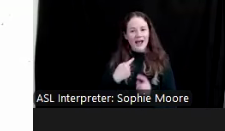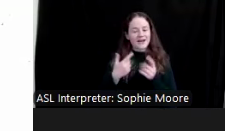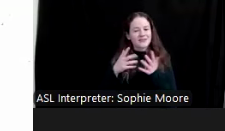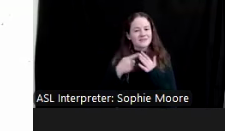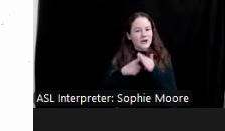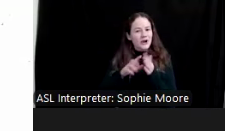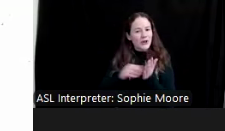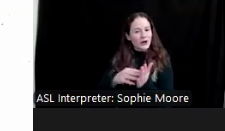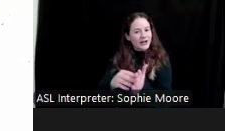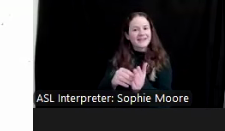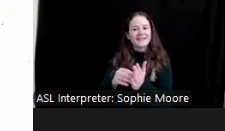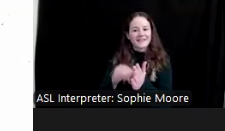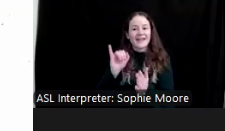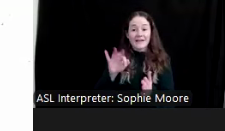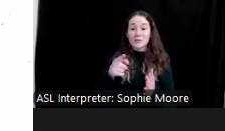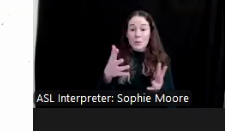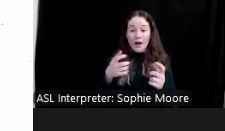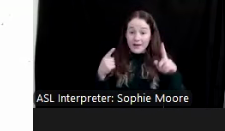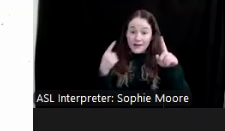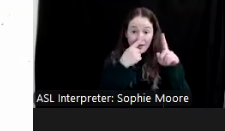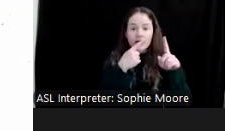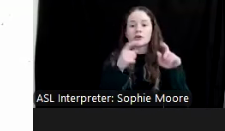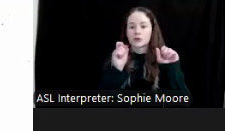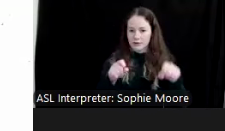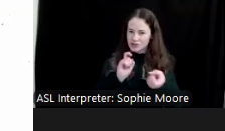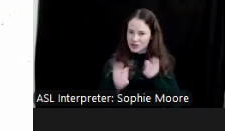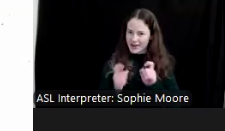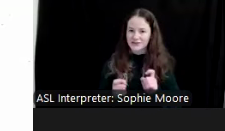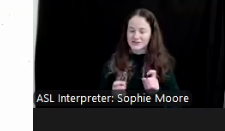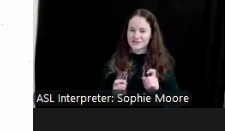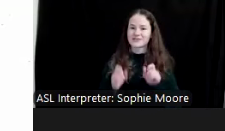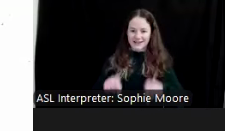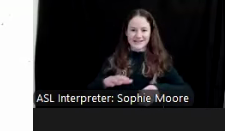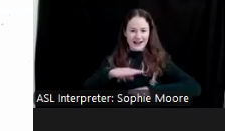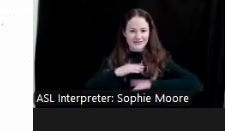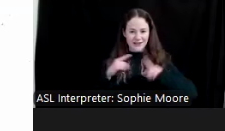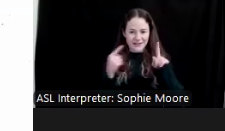and being willing to go out on a ledge. So,